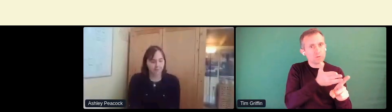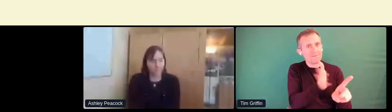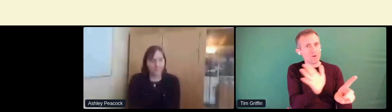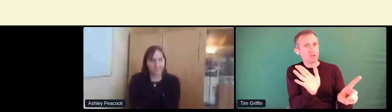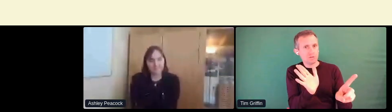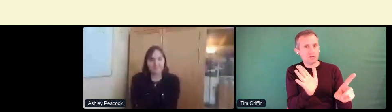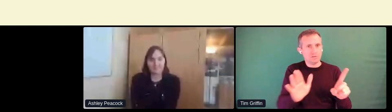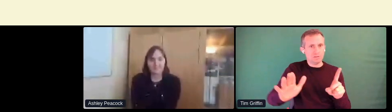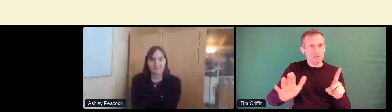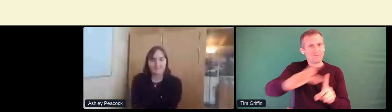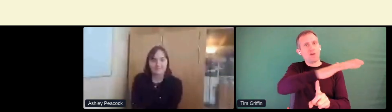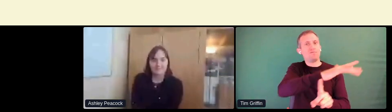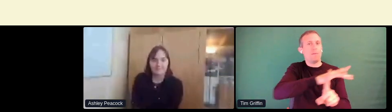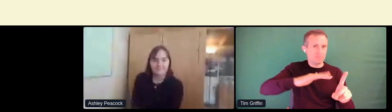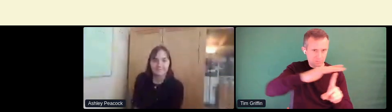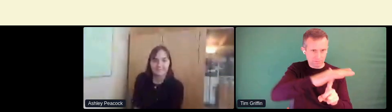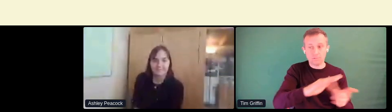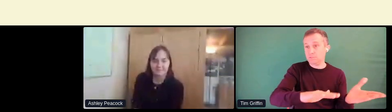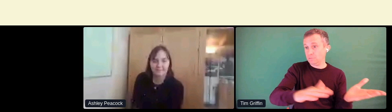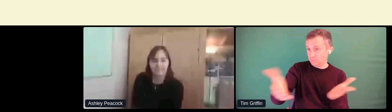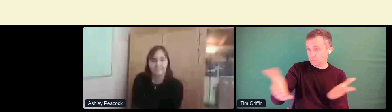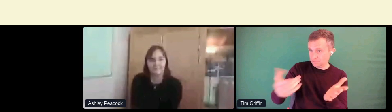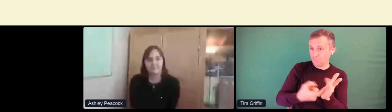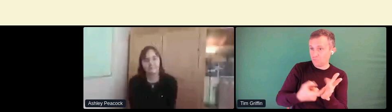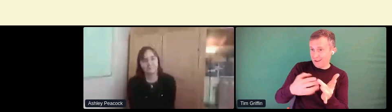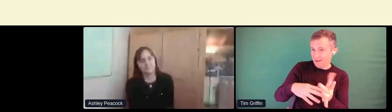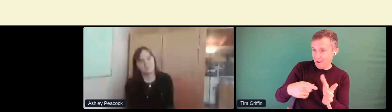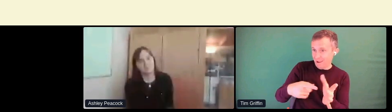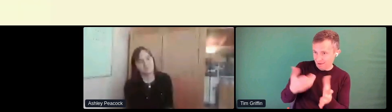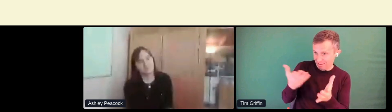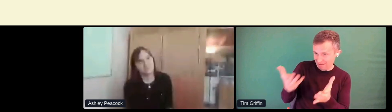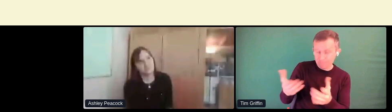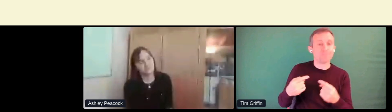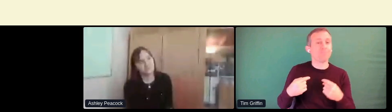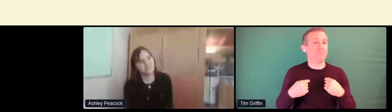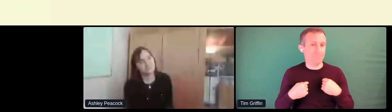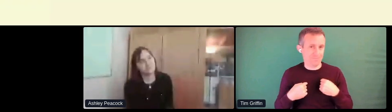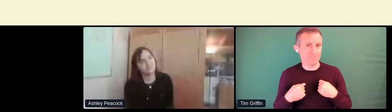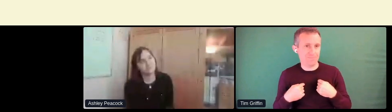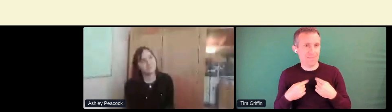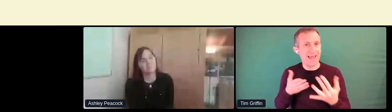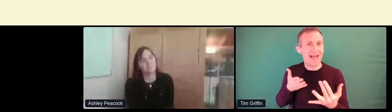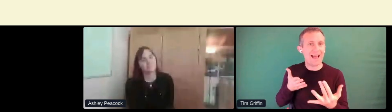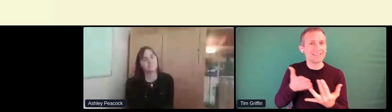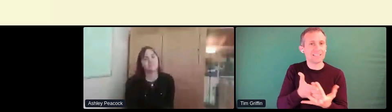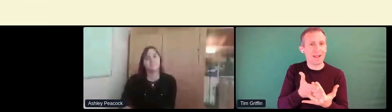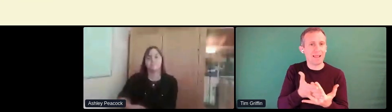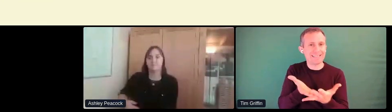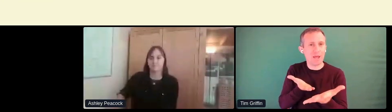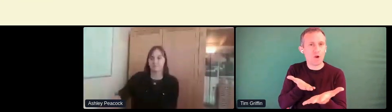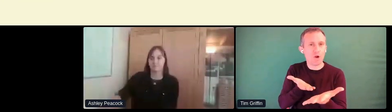I am an accessibility consultant from AbilityNet.